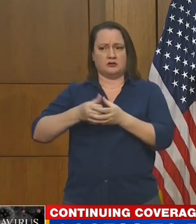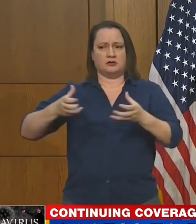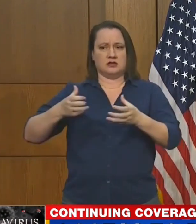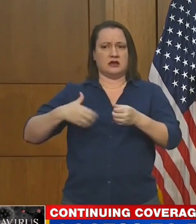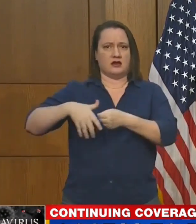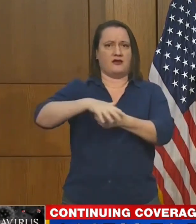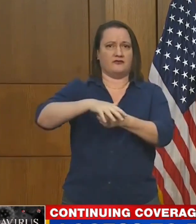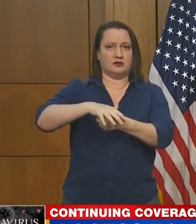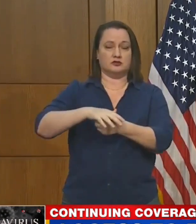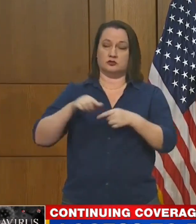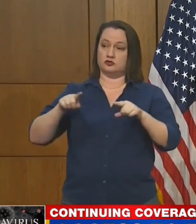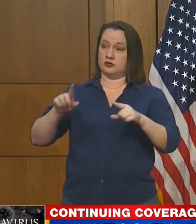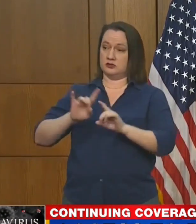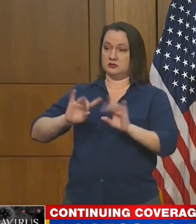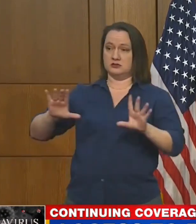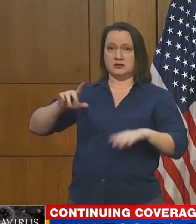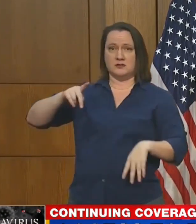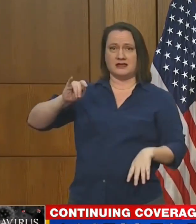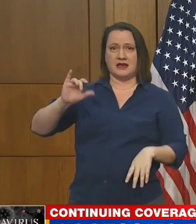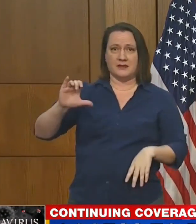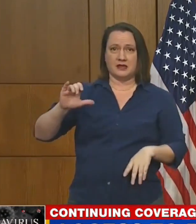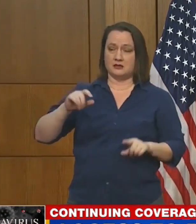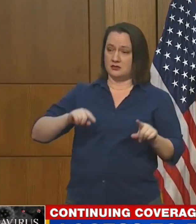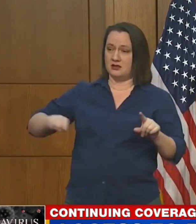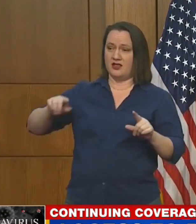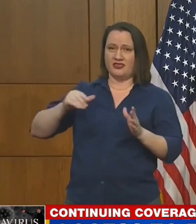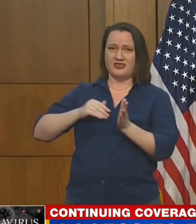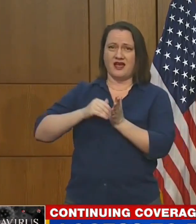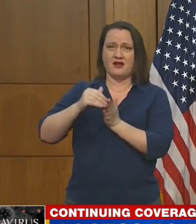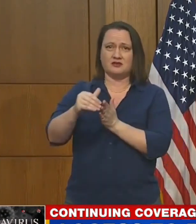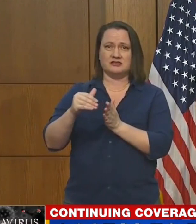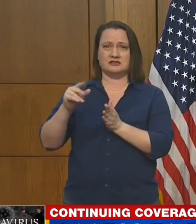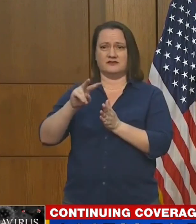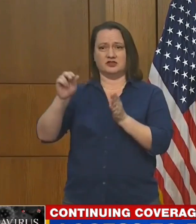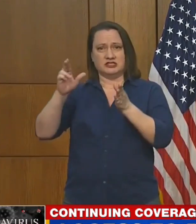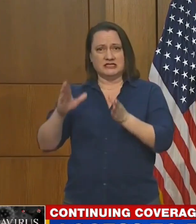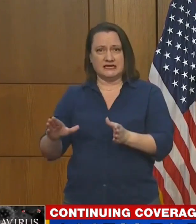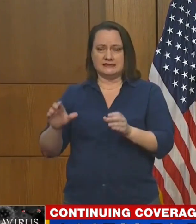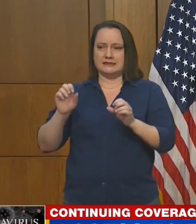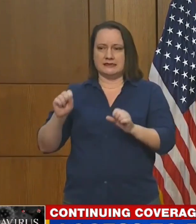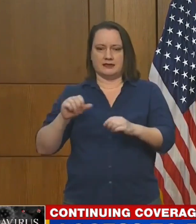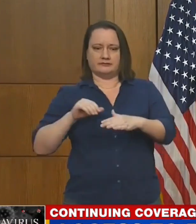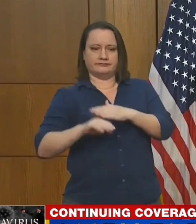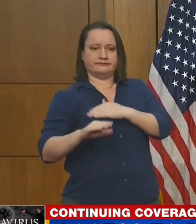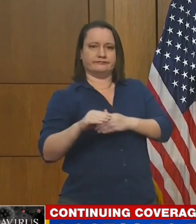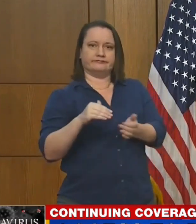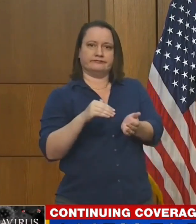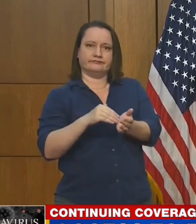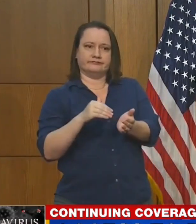ALL BE GRATEFUL FOR THIS EXPANDED COVERAGE SO THAT IN THIS PANDEMIC THOSE THOUSANDS